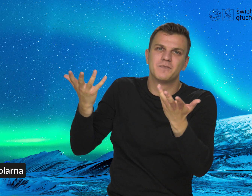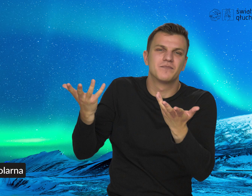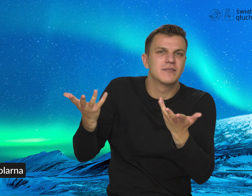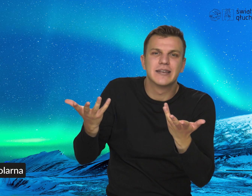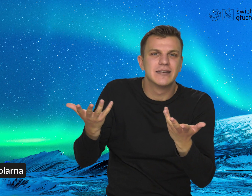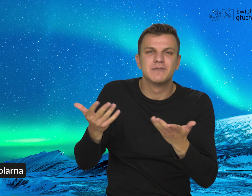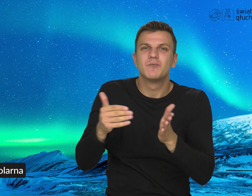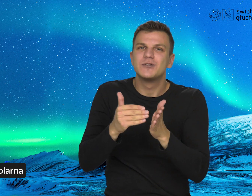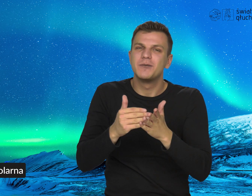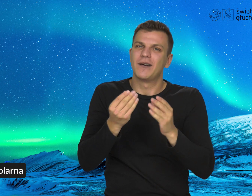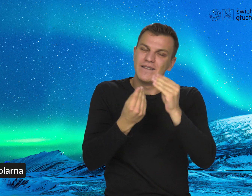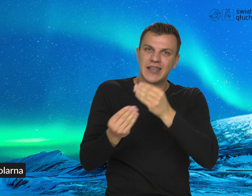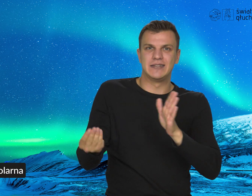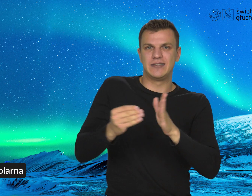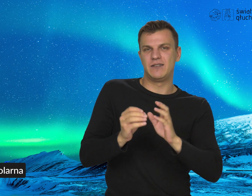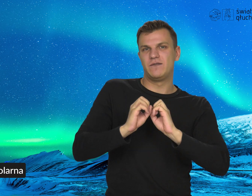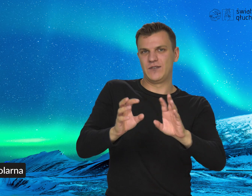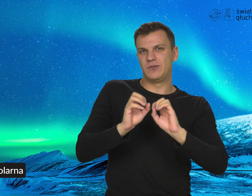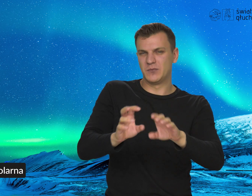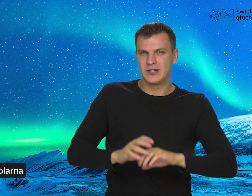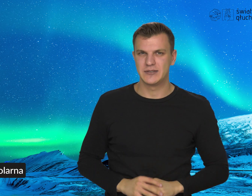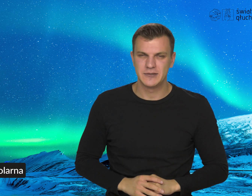though this sign might need additional explanation.